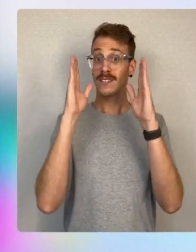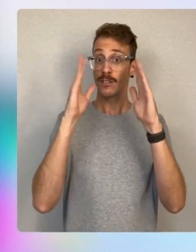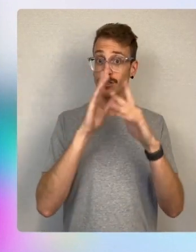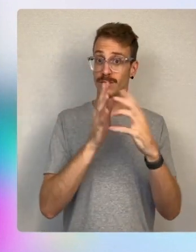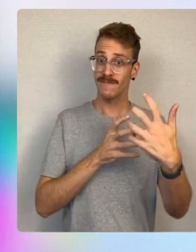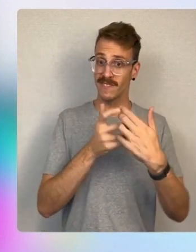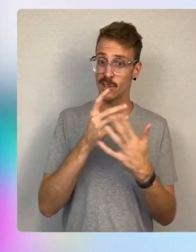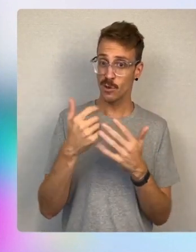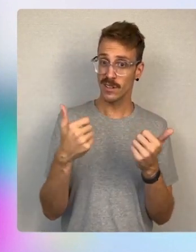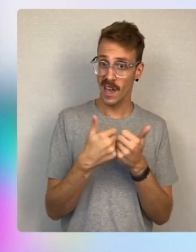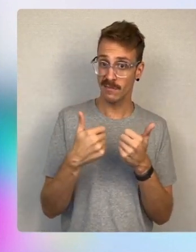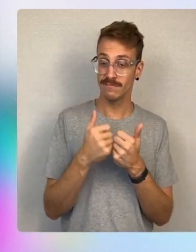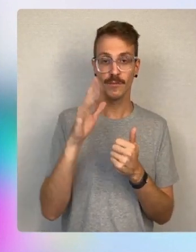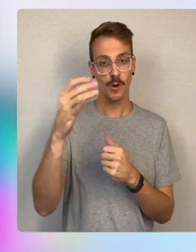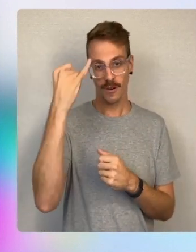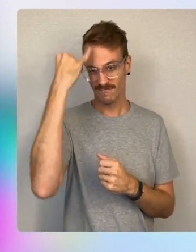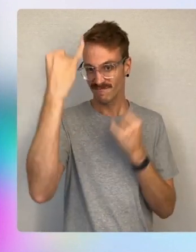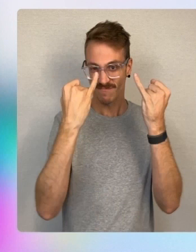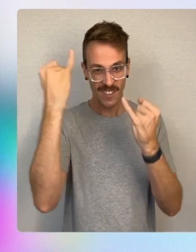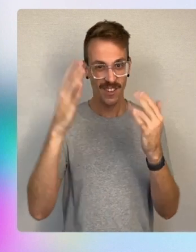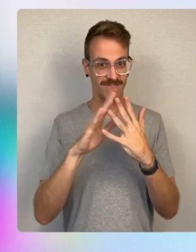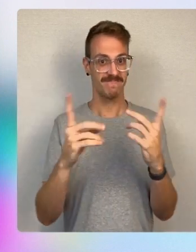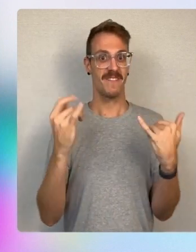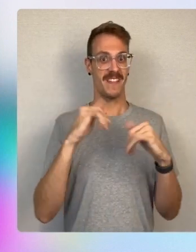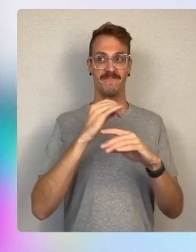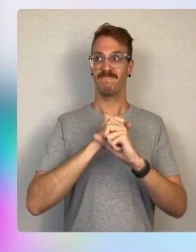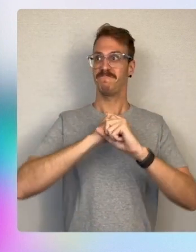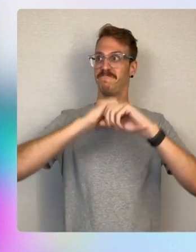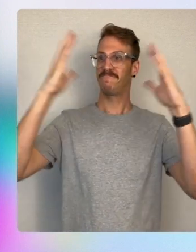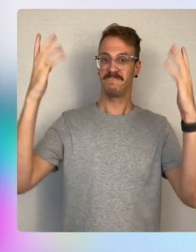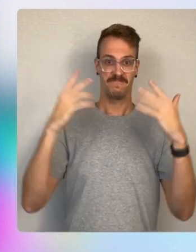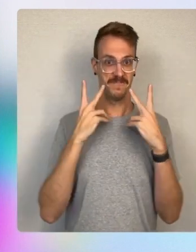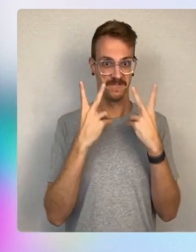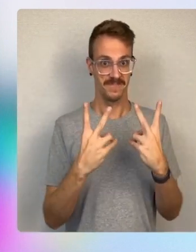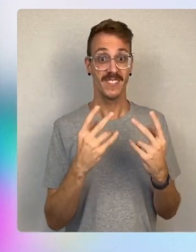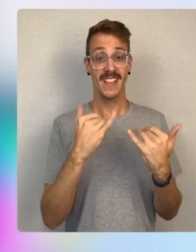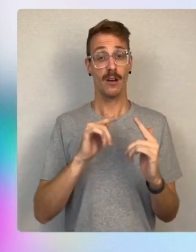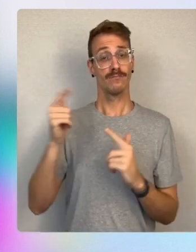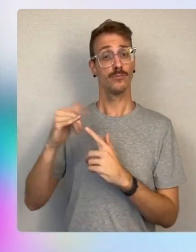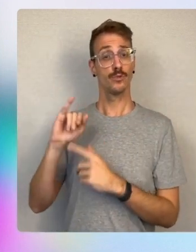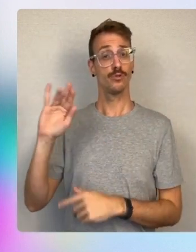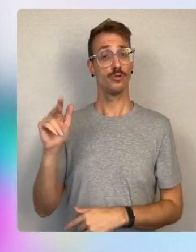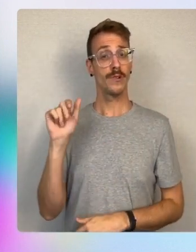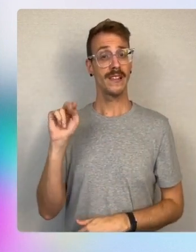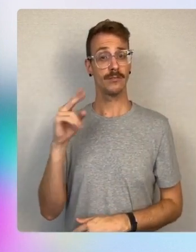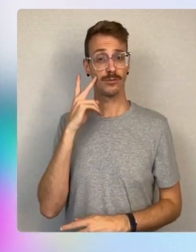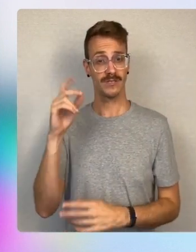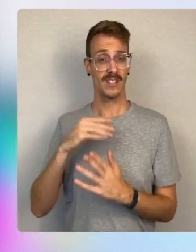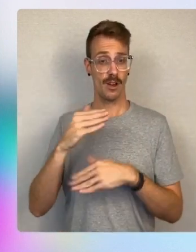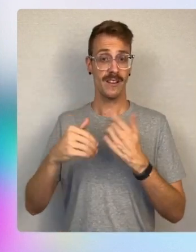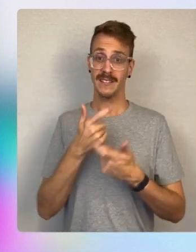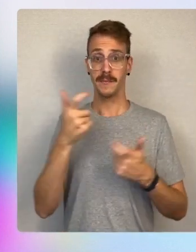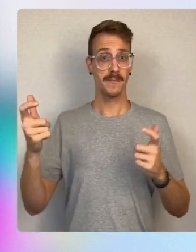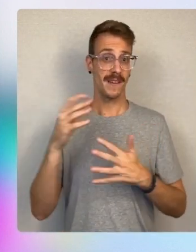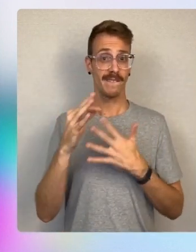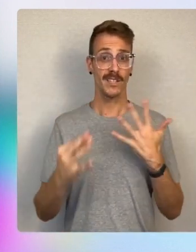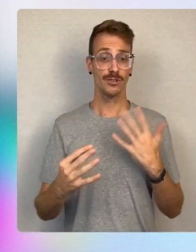Let your attention system fit your game. Your imagination is the limit. Now I'd like to hand it over to Julien to introduce our next big new feature.